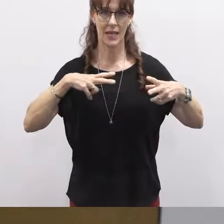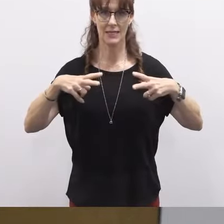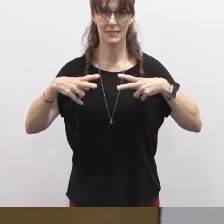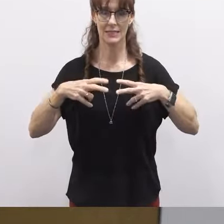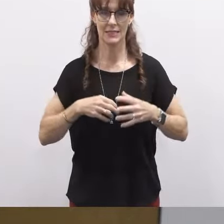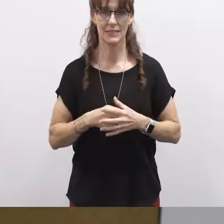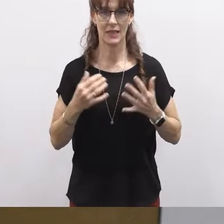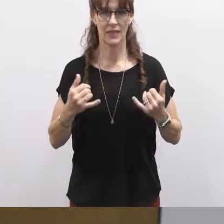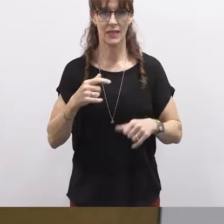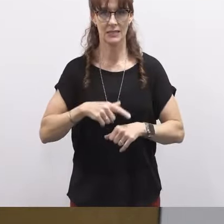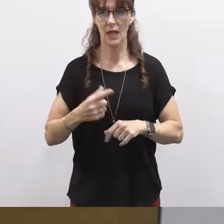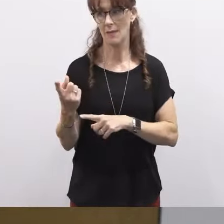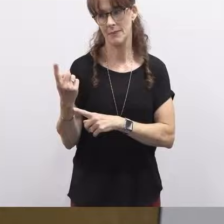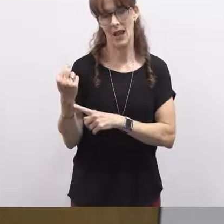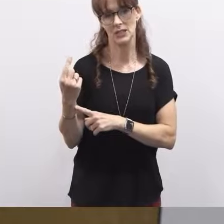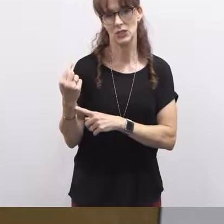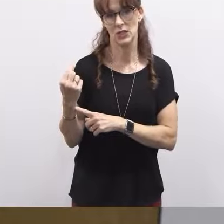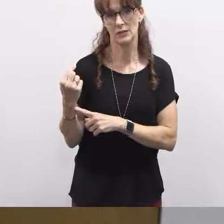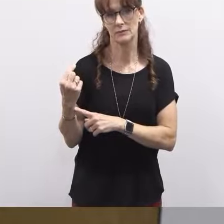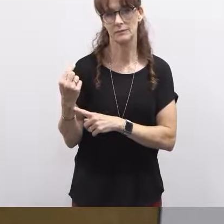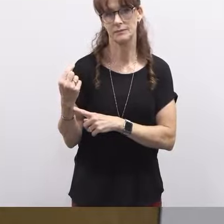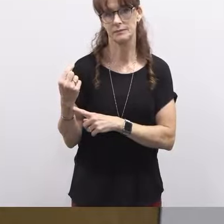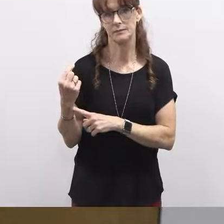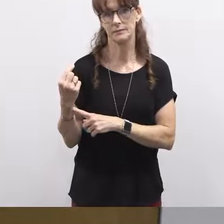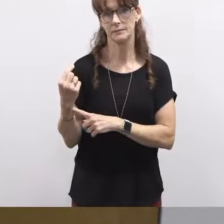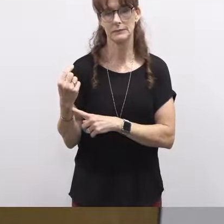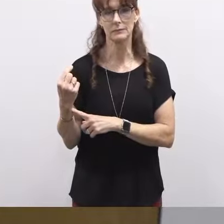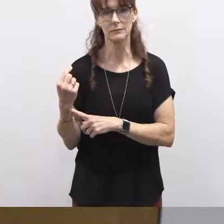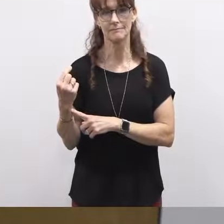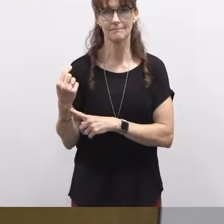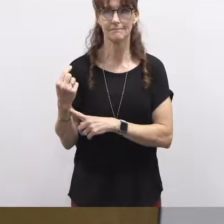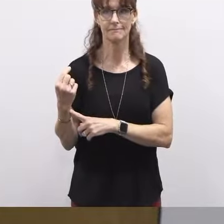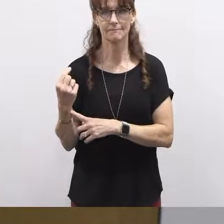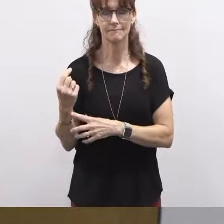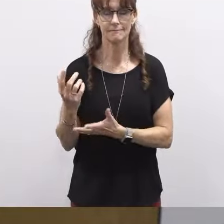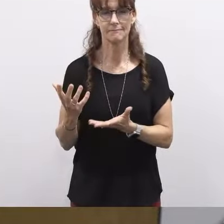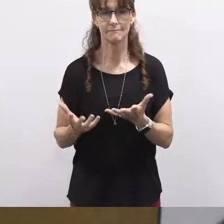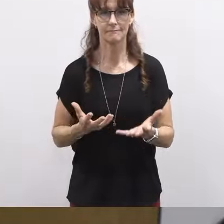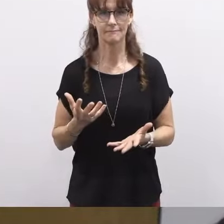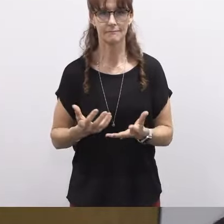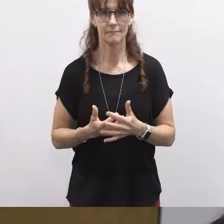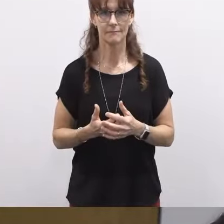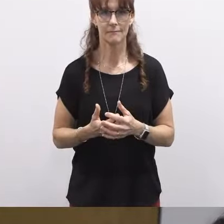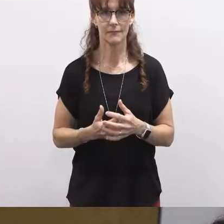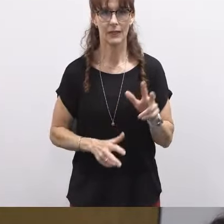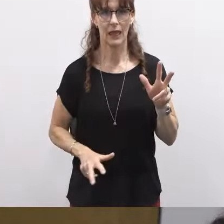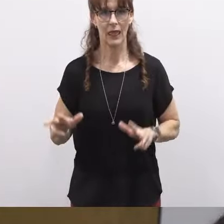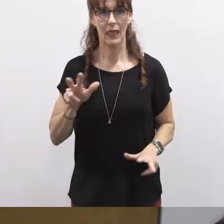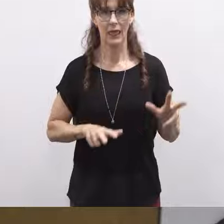This time last year, it was a pretty uncomfortable space